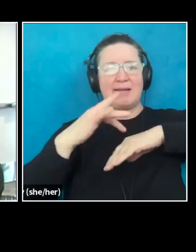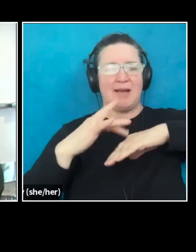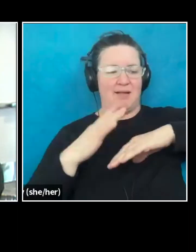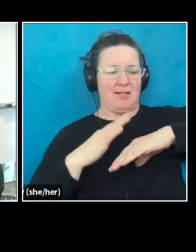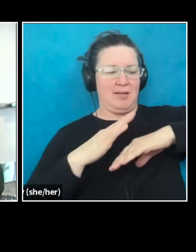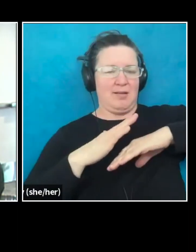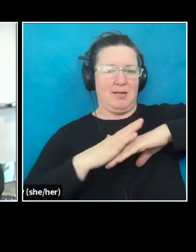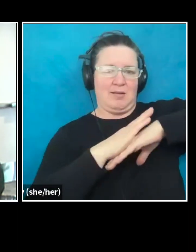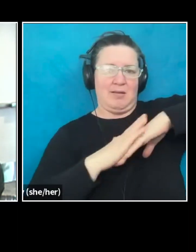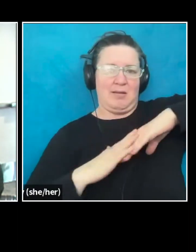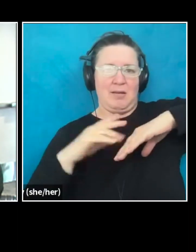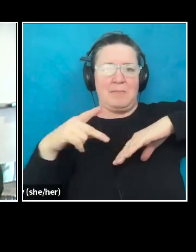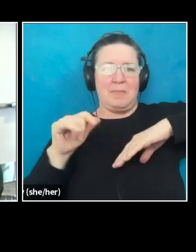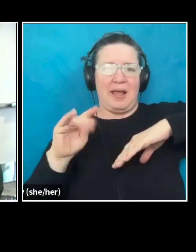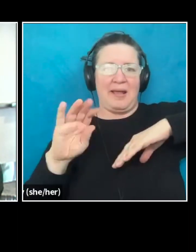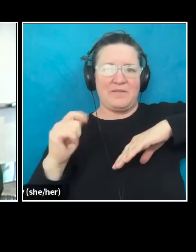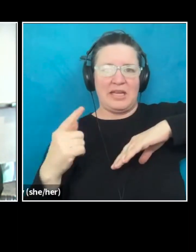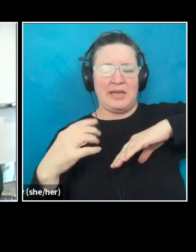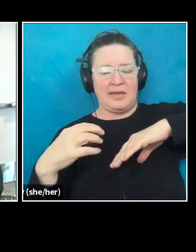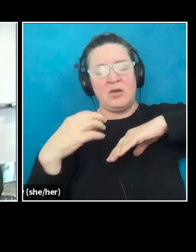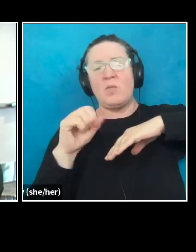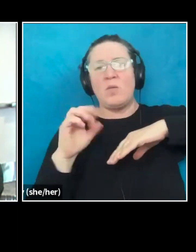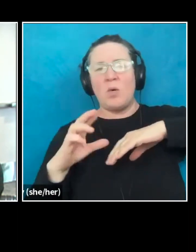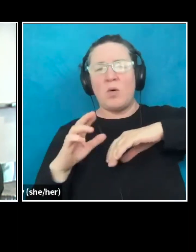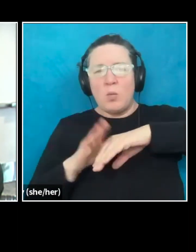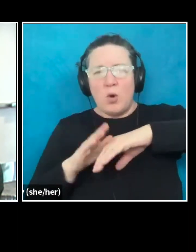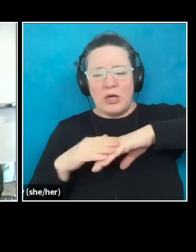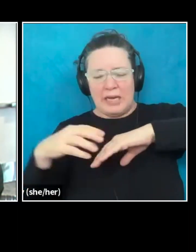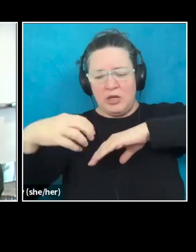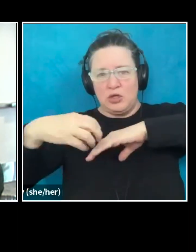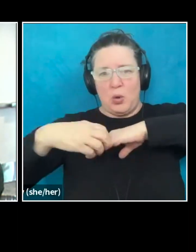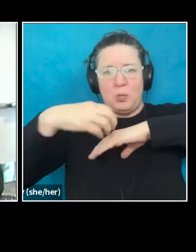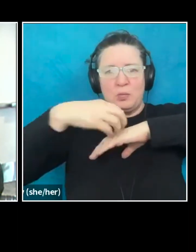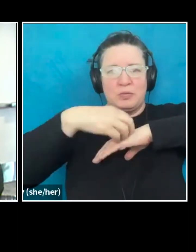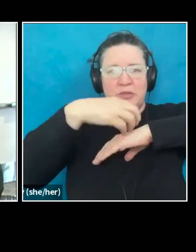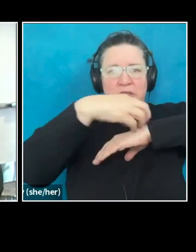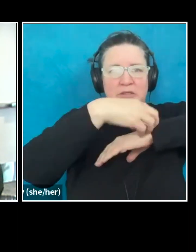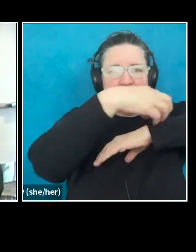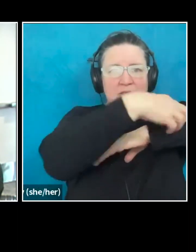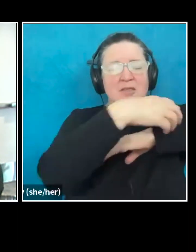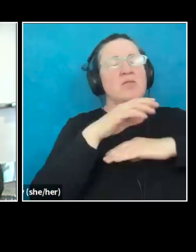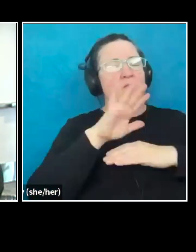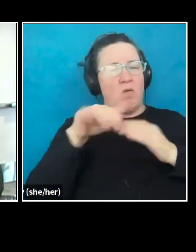what is this uh like surface roughness treatment. Um so so that is all configurable and thank you so